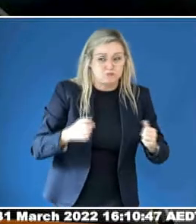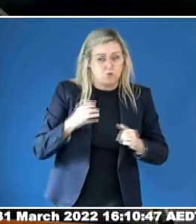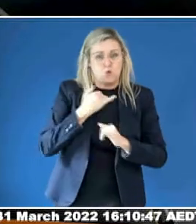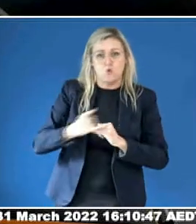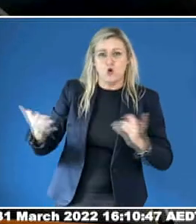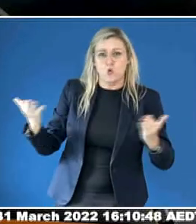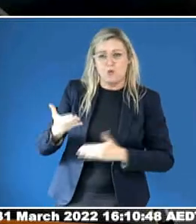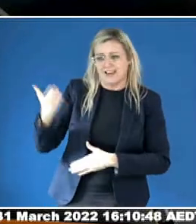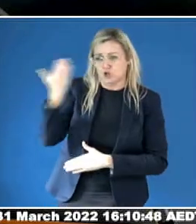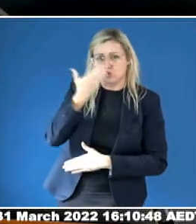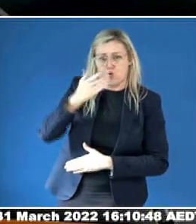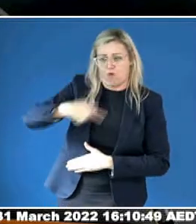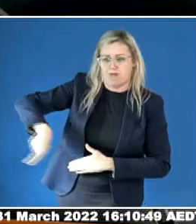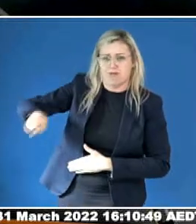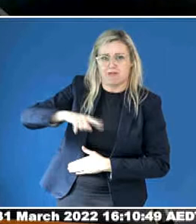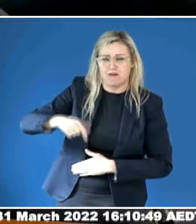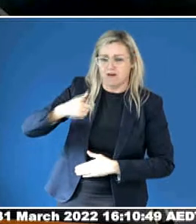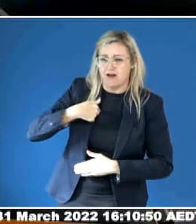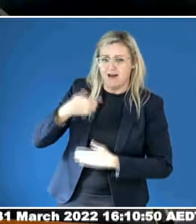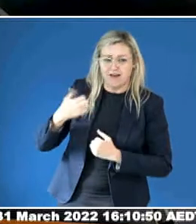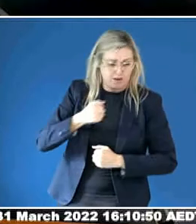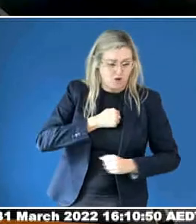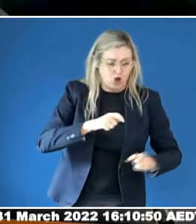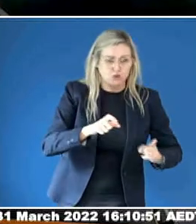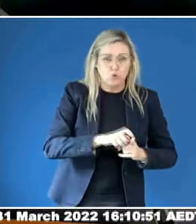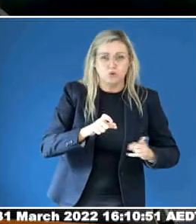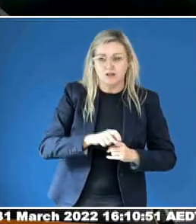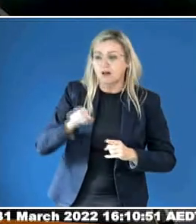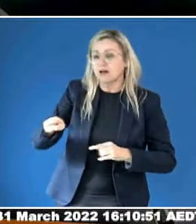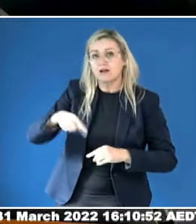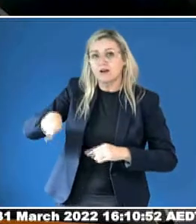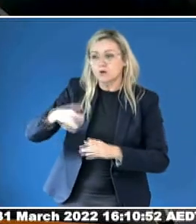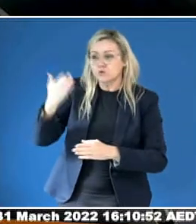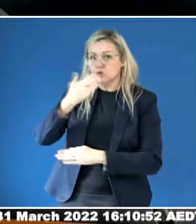academic extension program due to her inability to meet their minimum 90 per cent